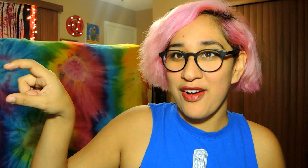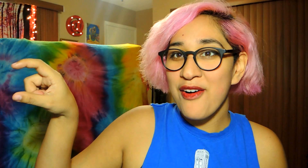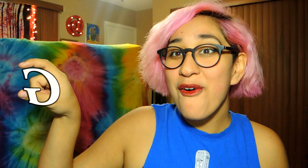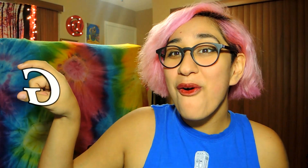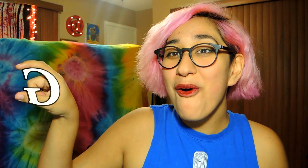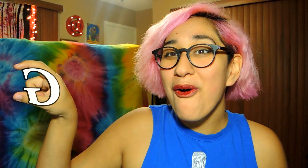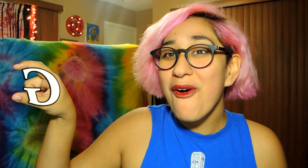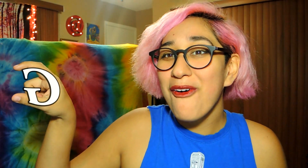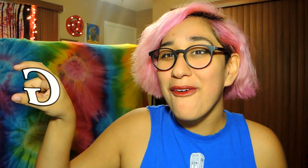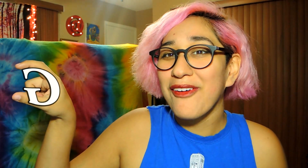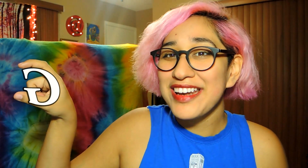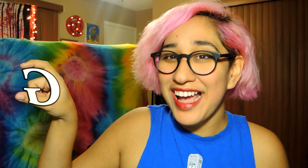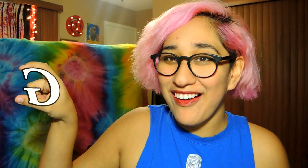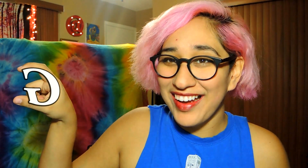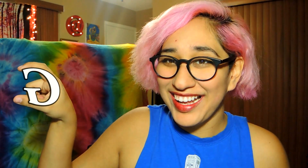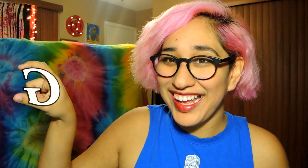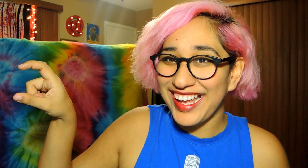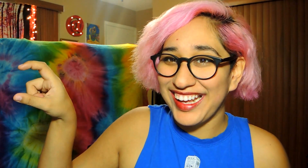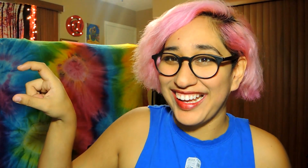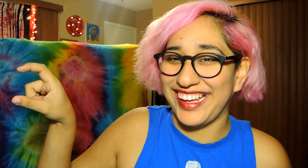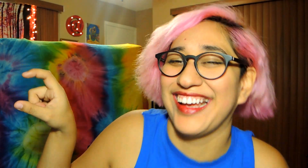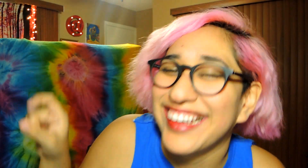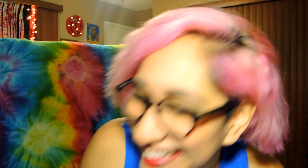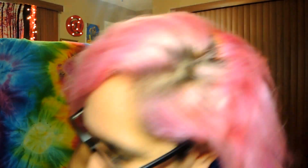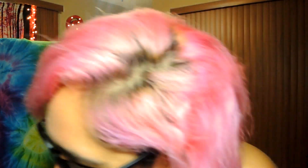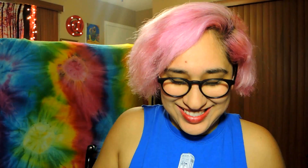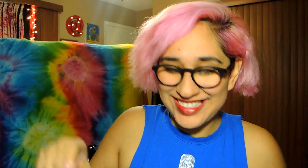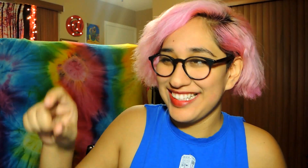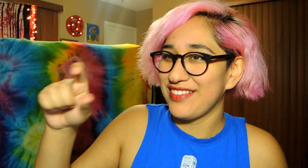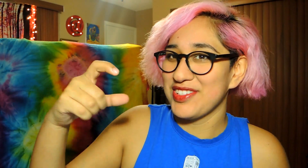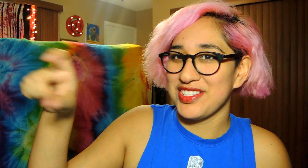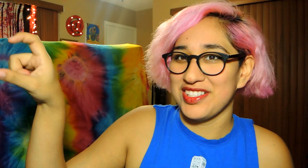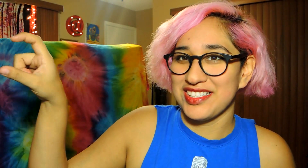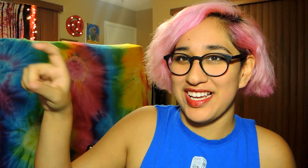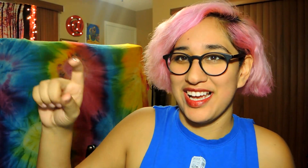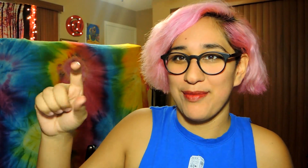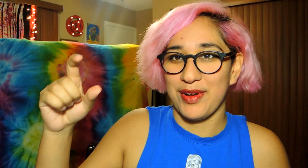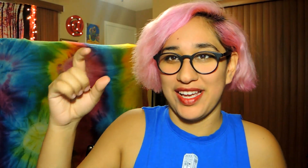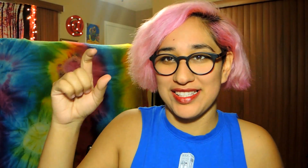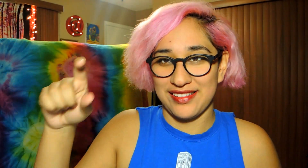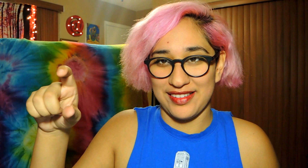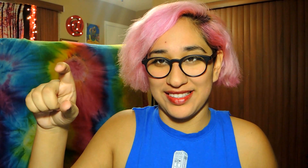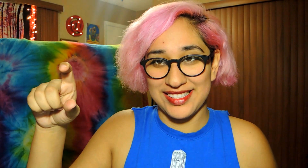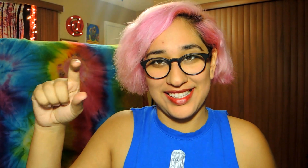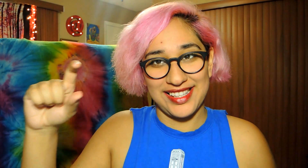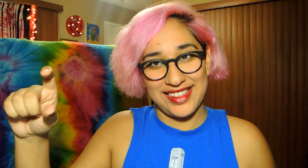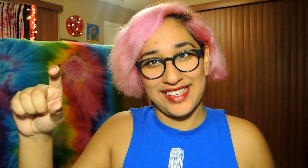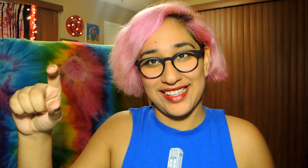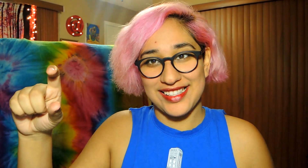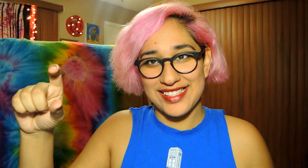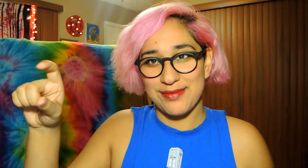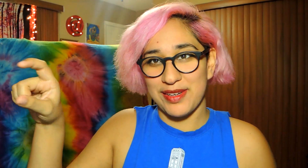Ohh! Now I get it! I didn't get that for such a long time! Okay, so it looks like this,